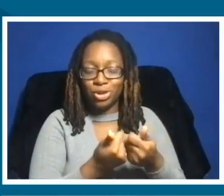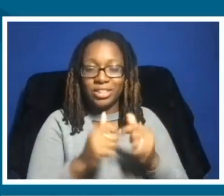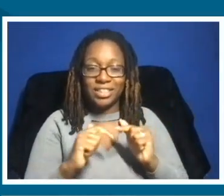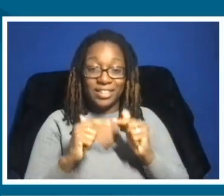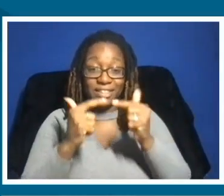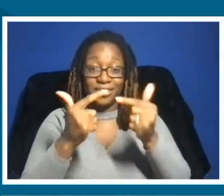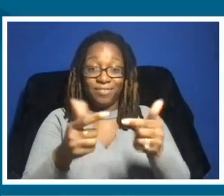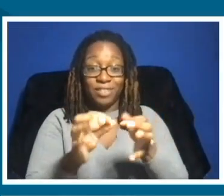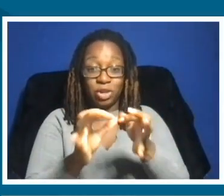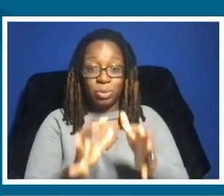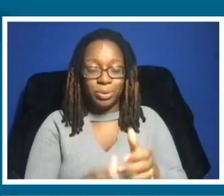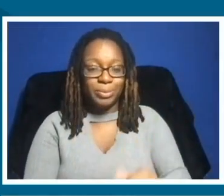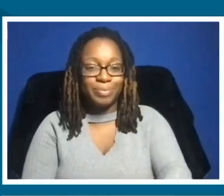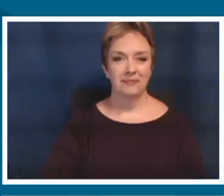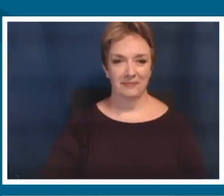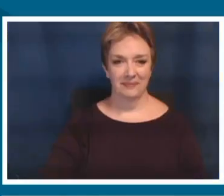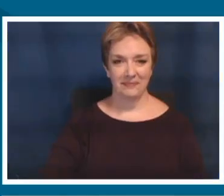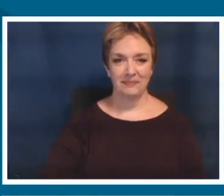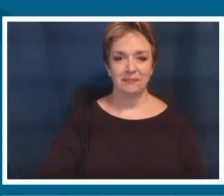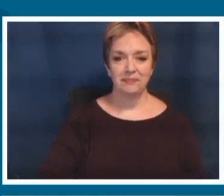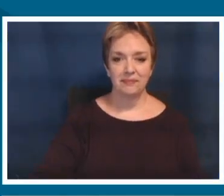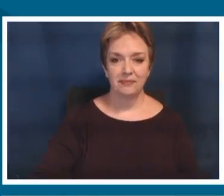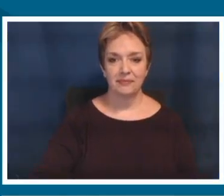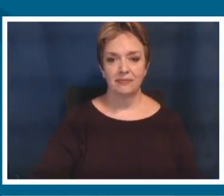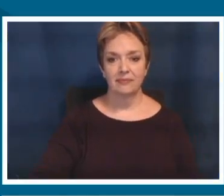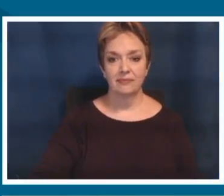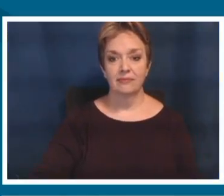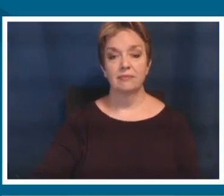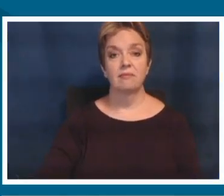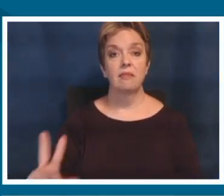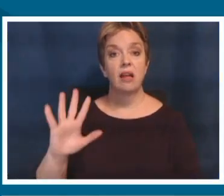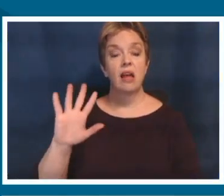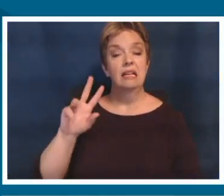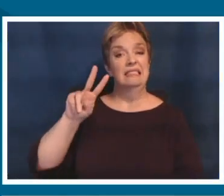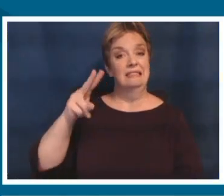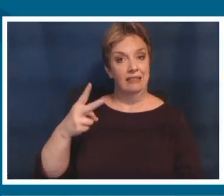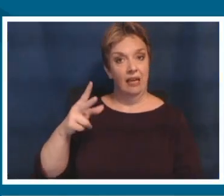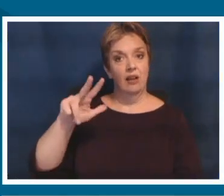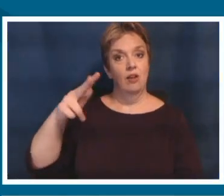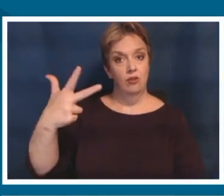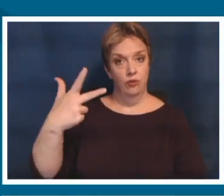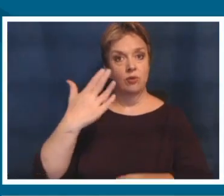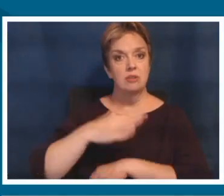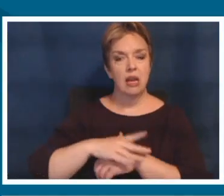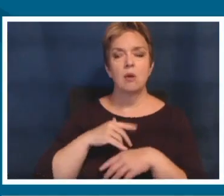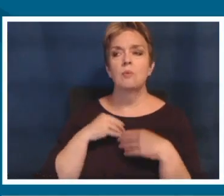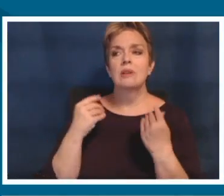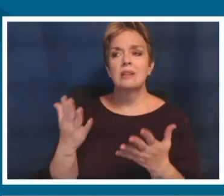went we gave them time and support to research and design